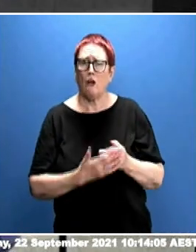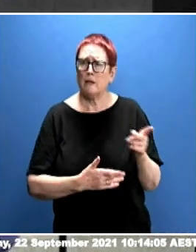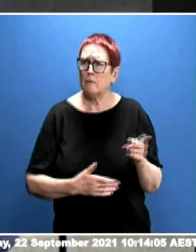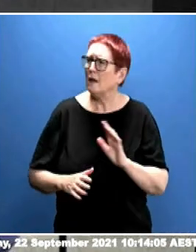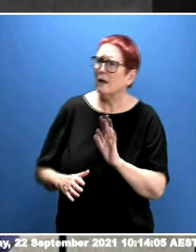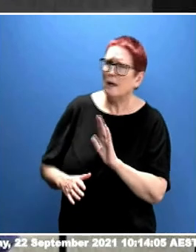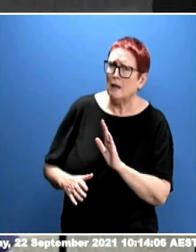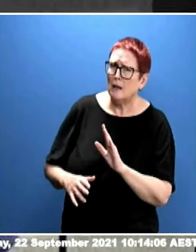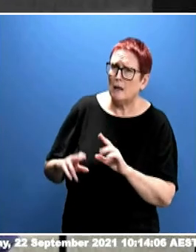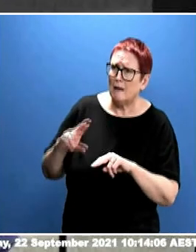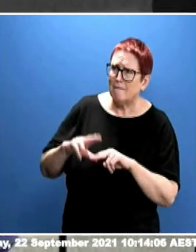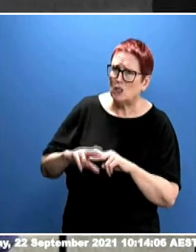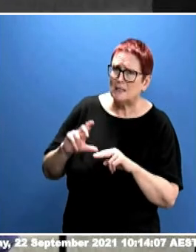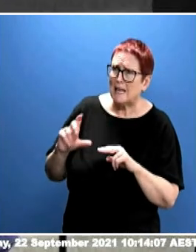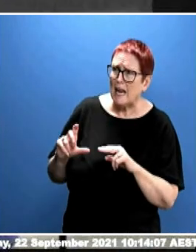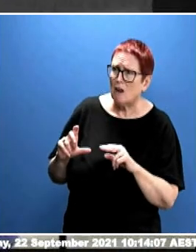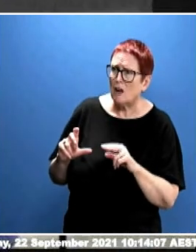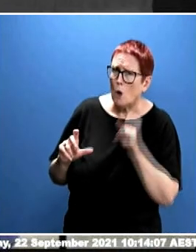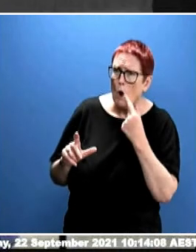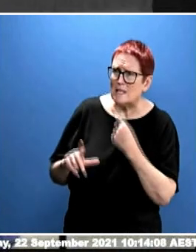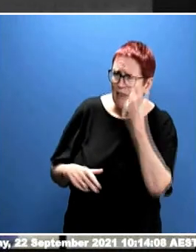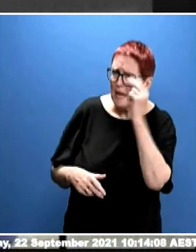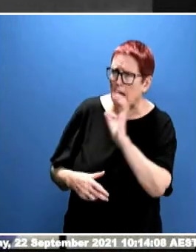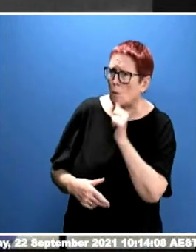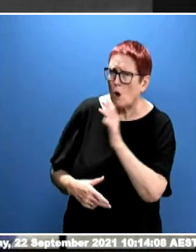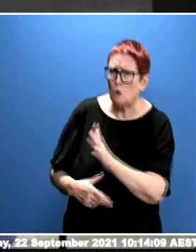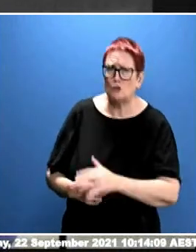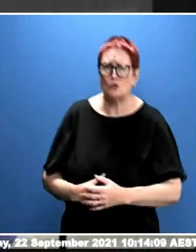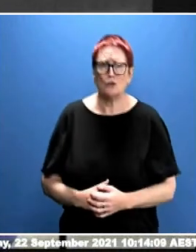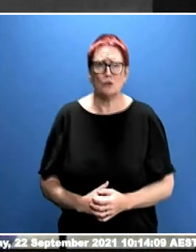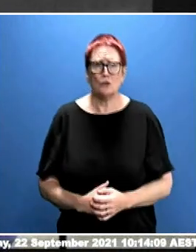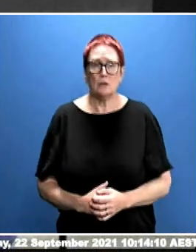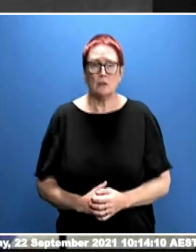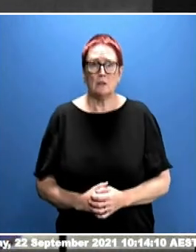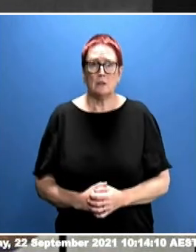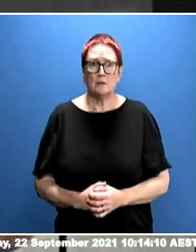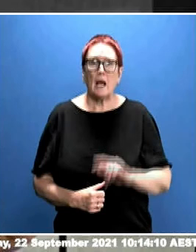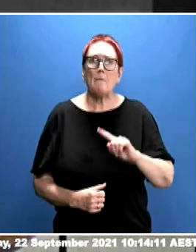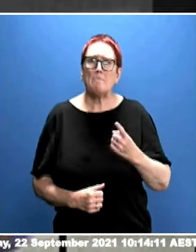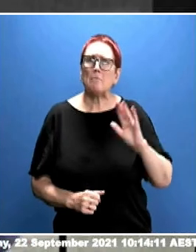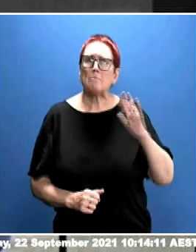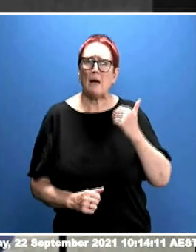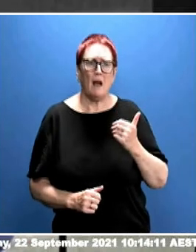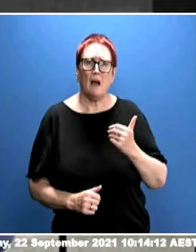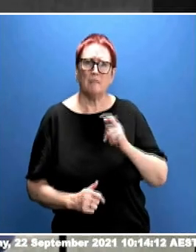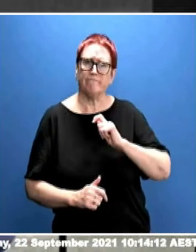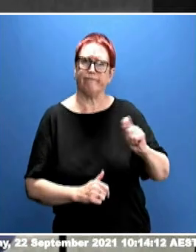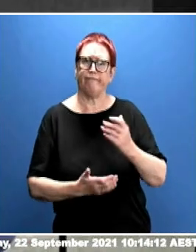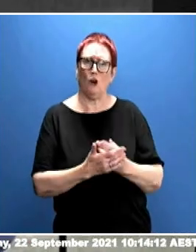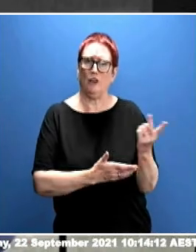The foster carers will not be identified, will they? No, they're not in material, but they've been served with an adverse notice.